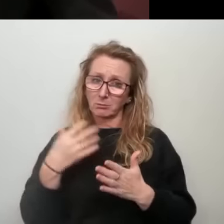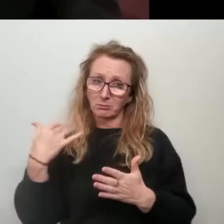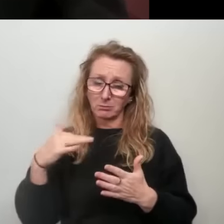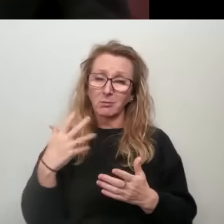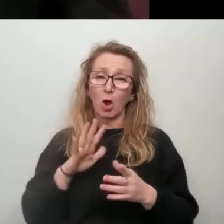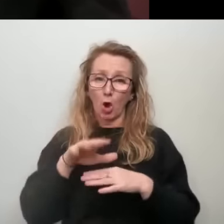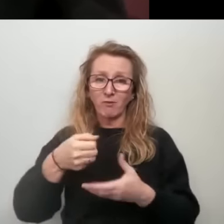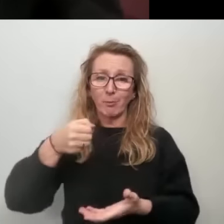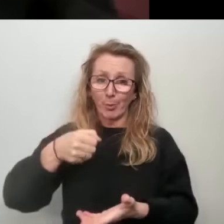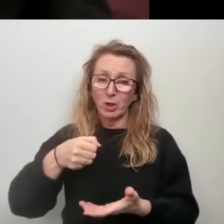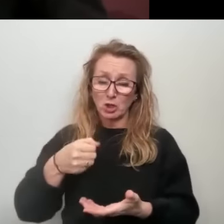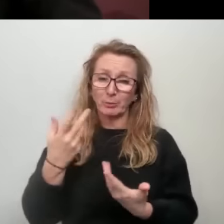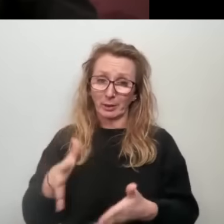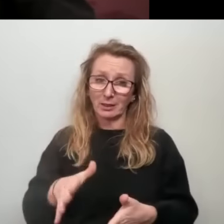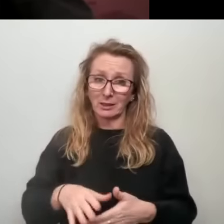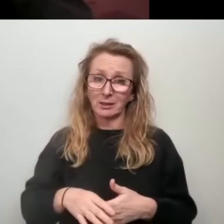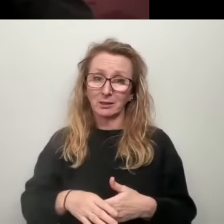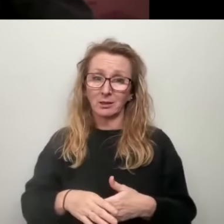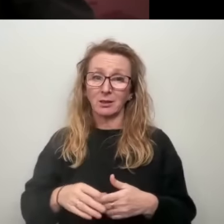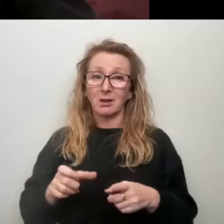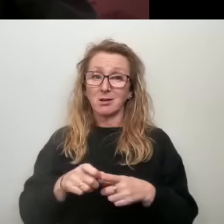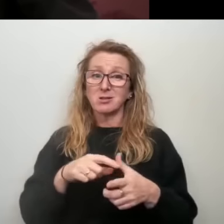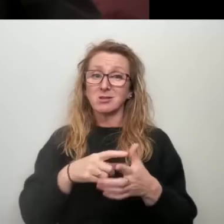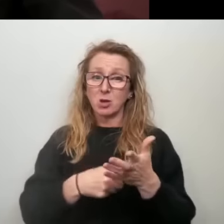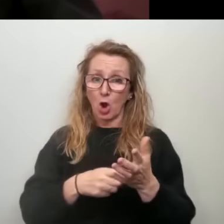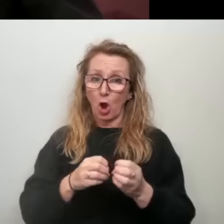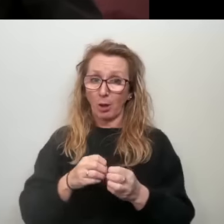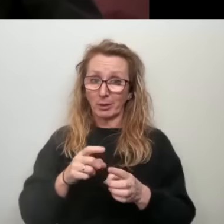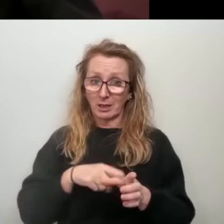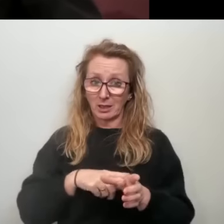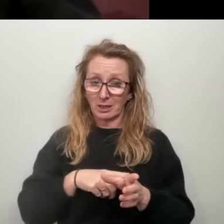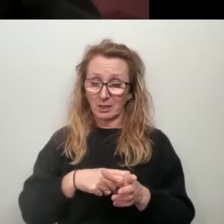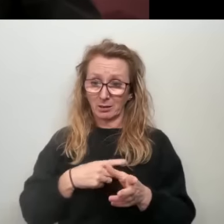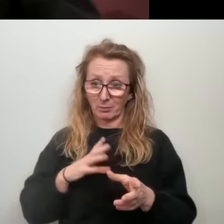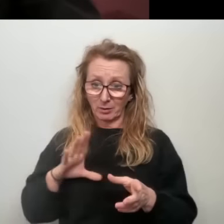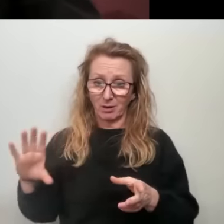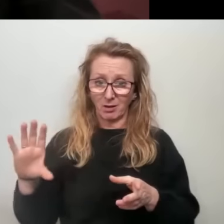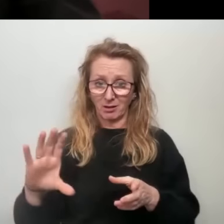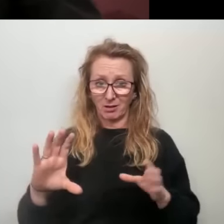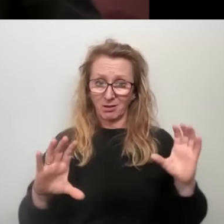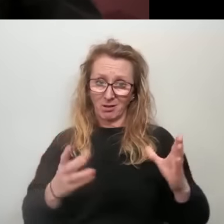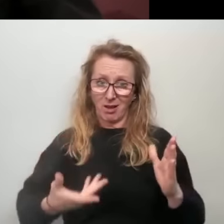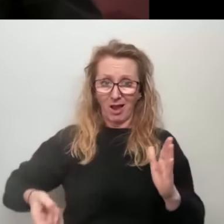Abraham Darby did put in the third, did put in a lot of additional funds there,